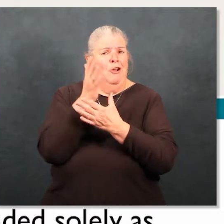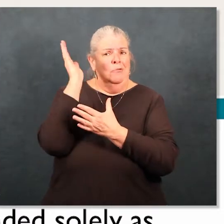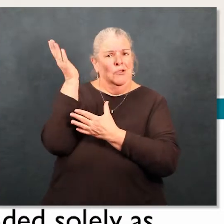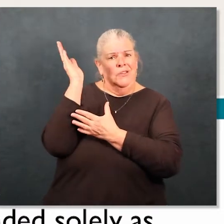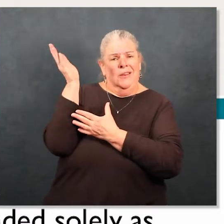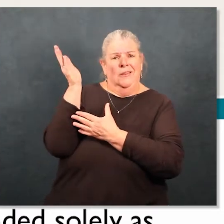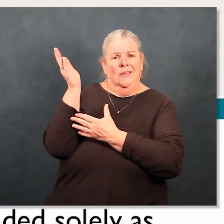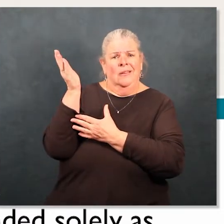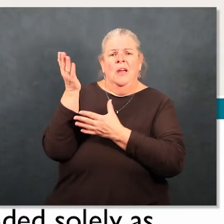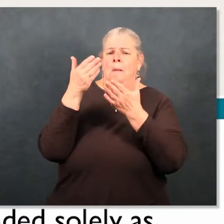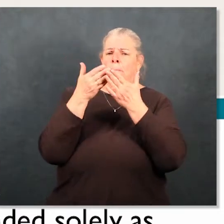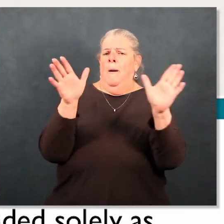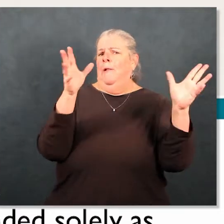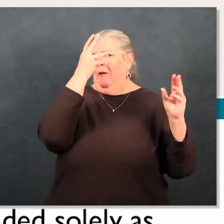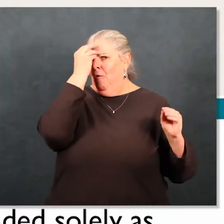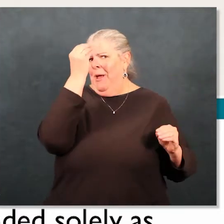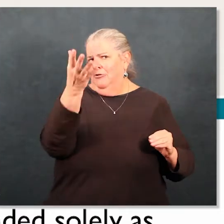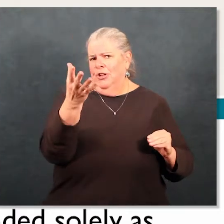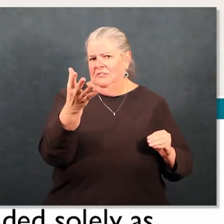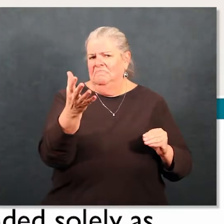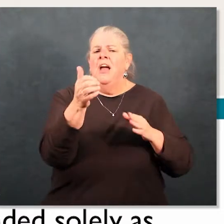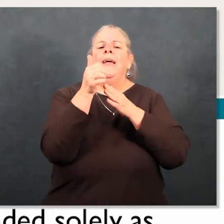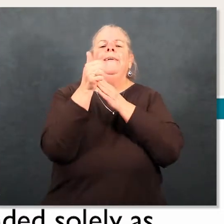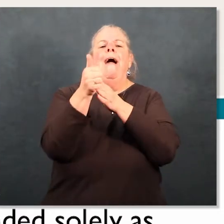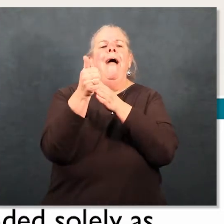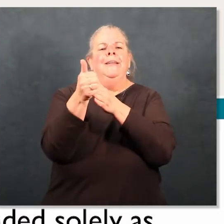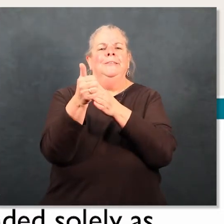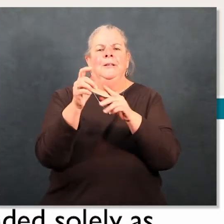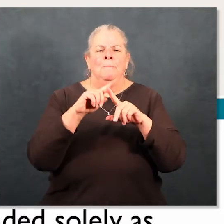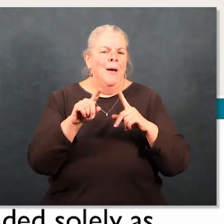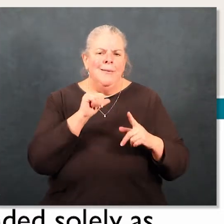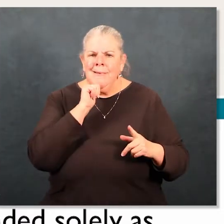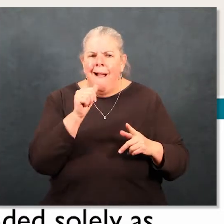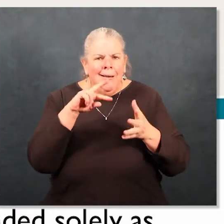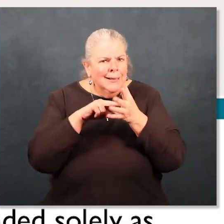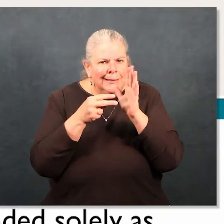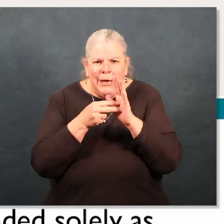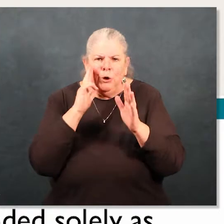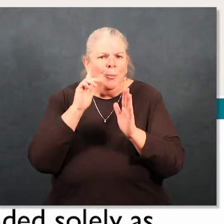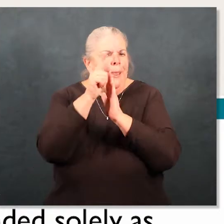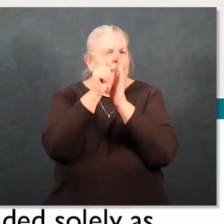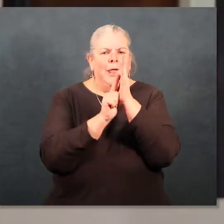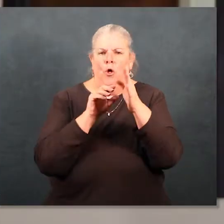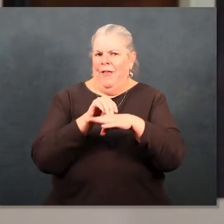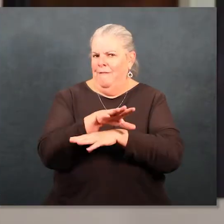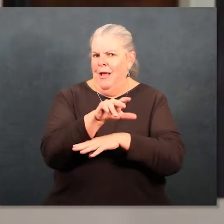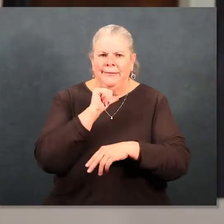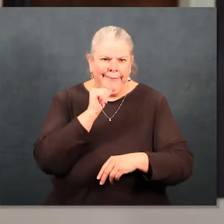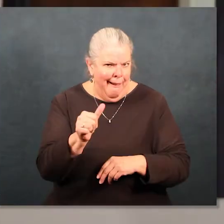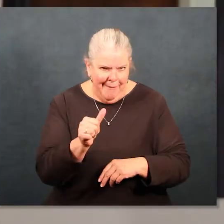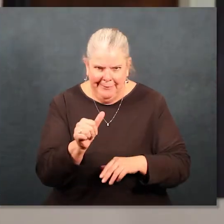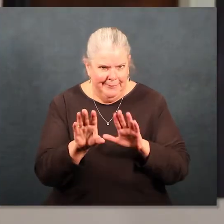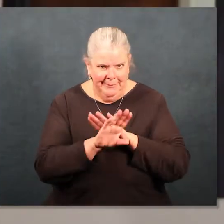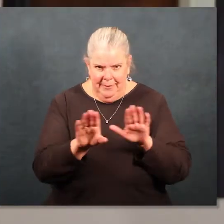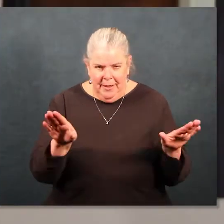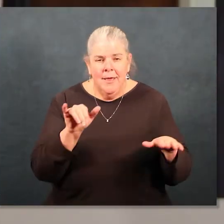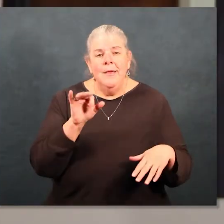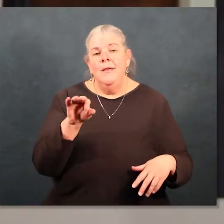public information and guidance, but it's not intended to be legal advice. So, if you